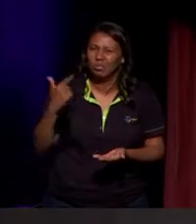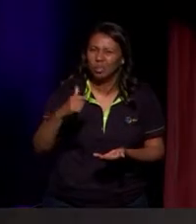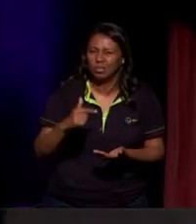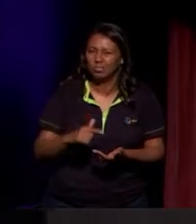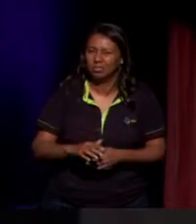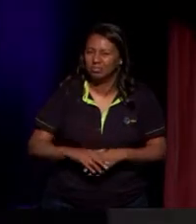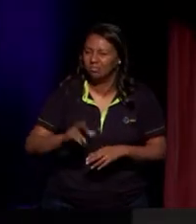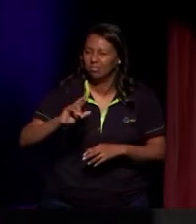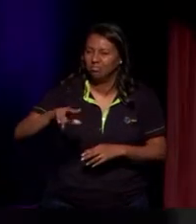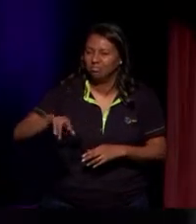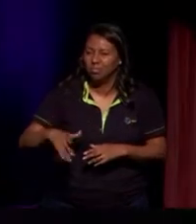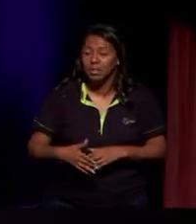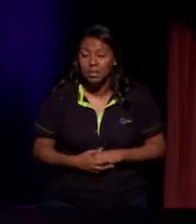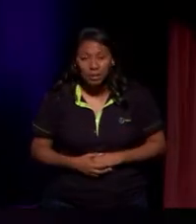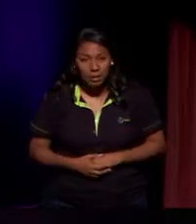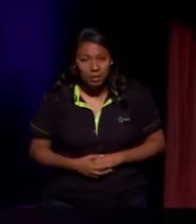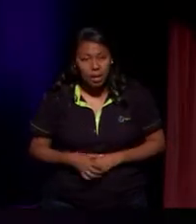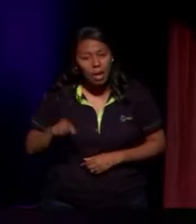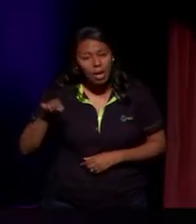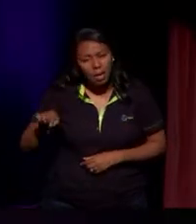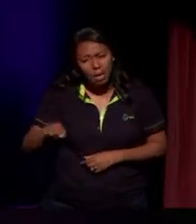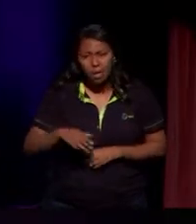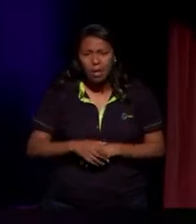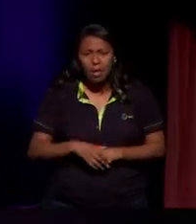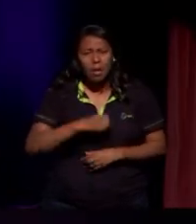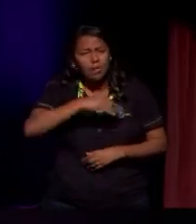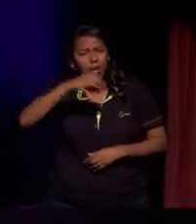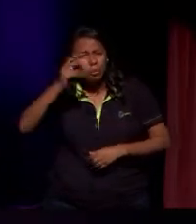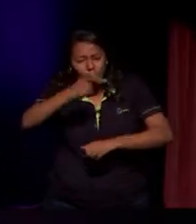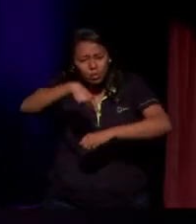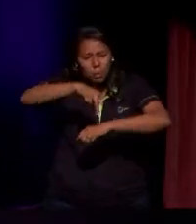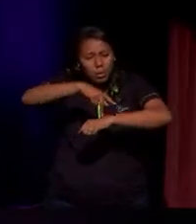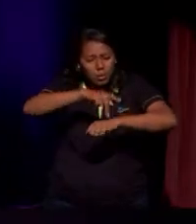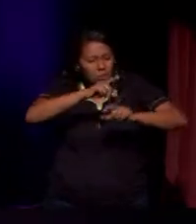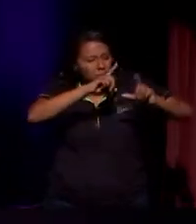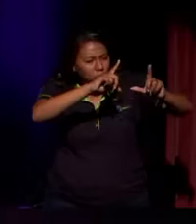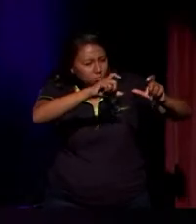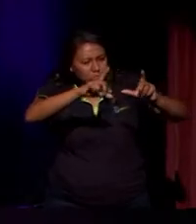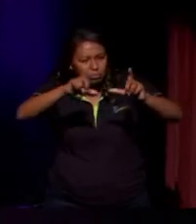And he toured the country and took photographs of the women,